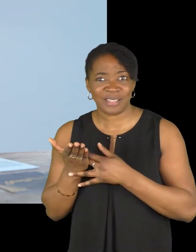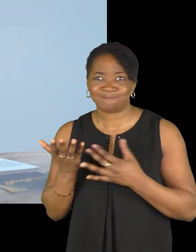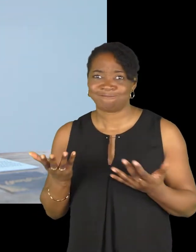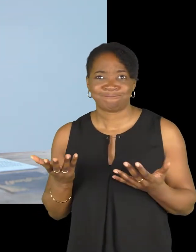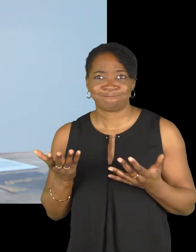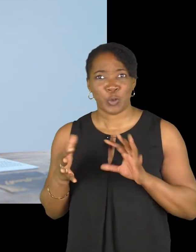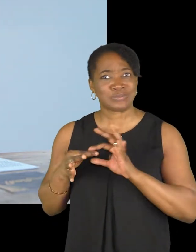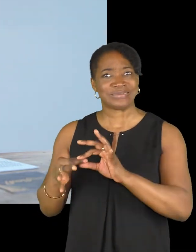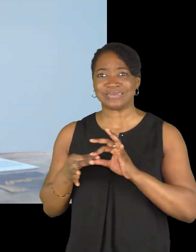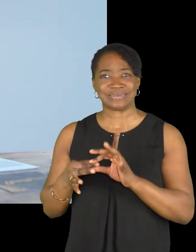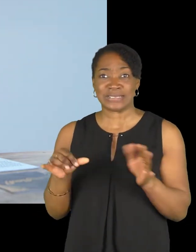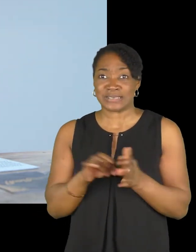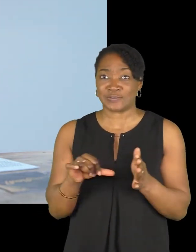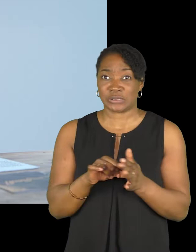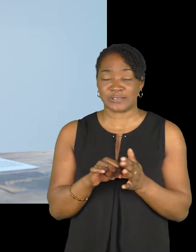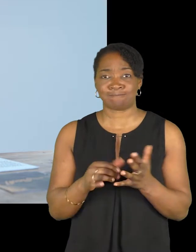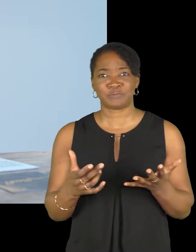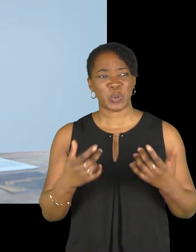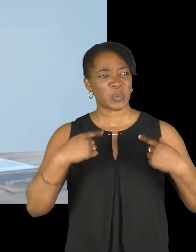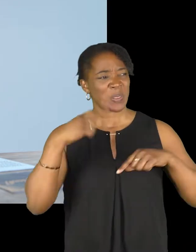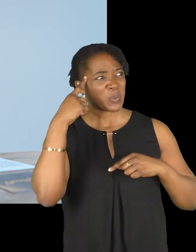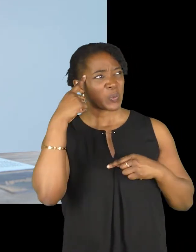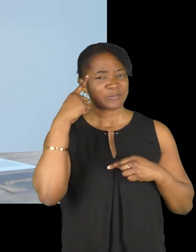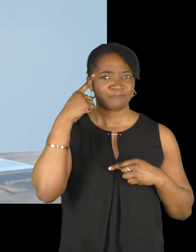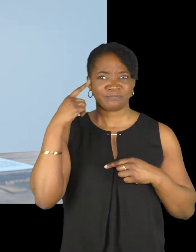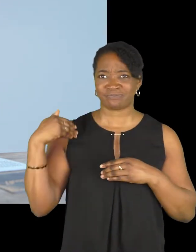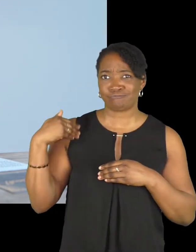have that connection or that access with that space. So we kind of were like, yeah, you know,